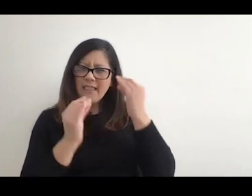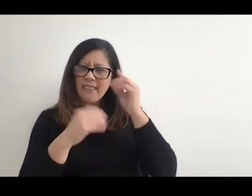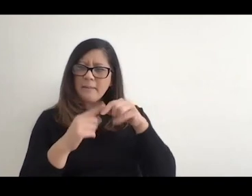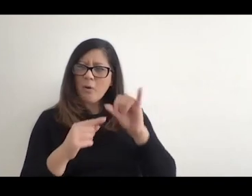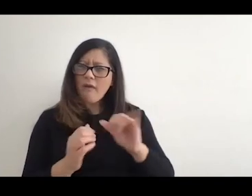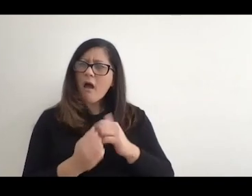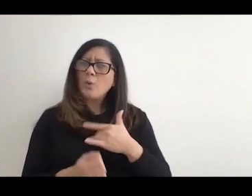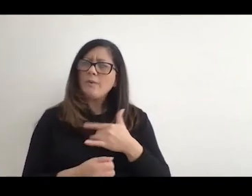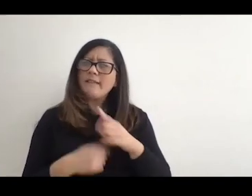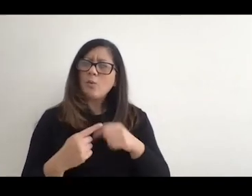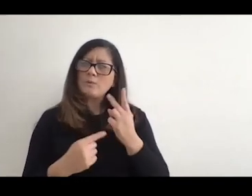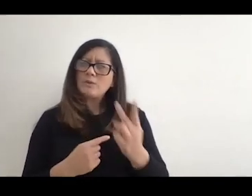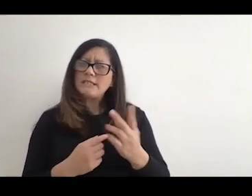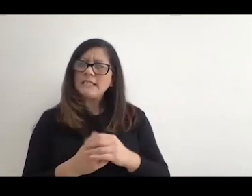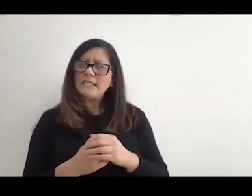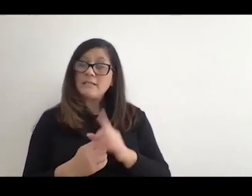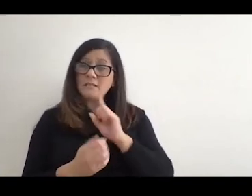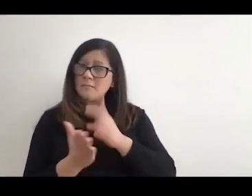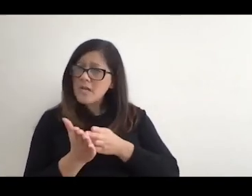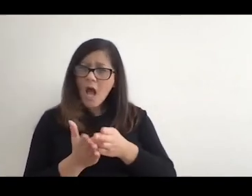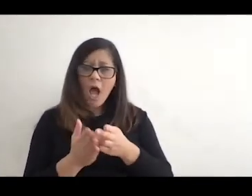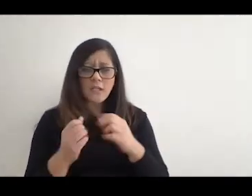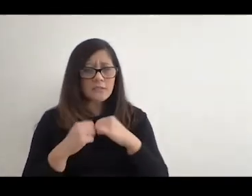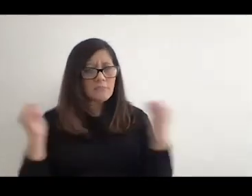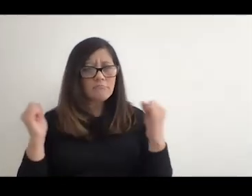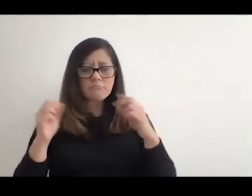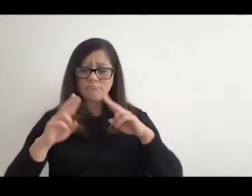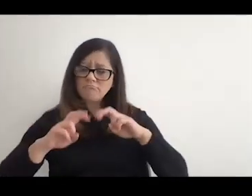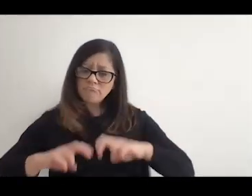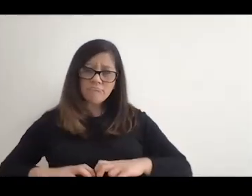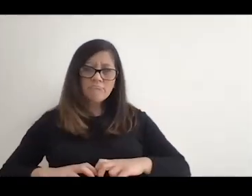I'm still going to use differently abled or all abilities. Take your journey.